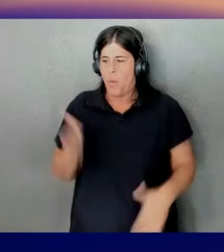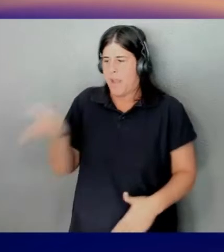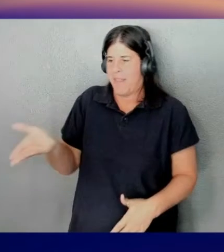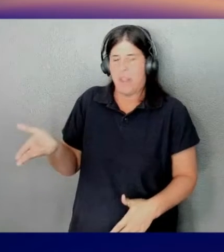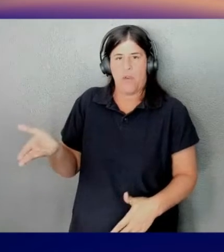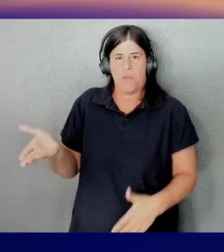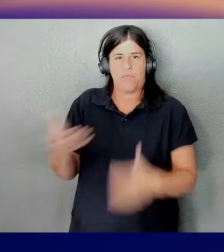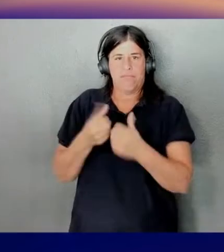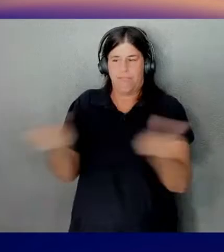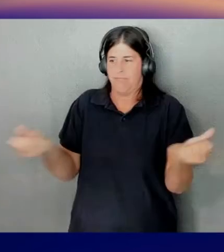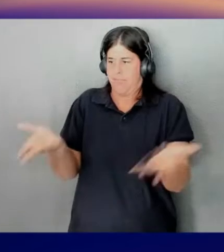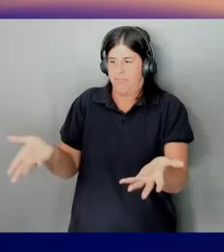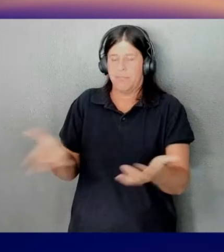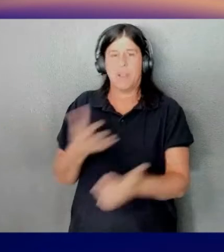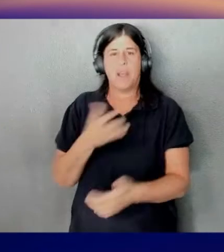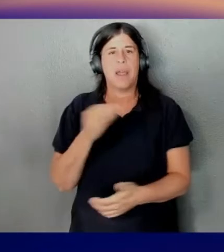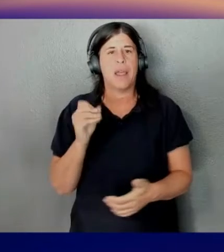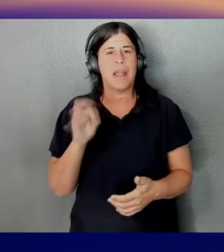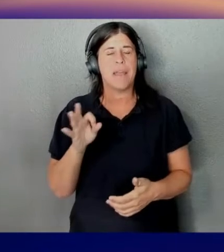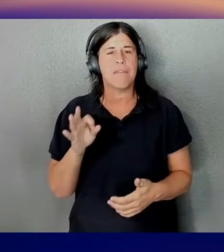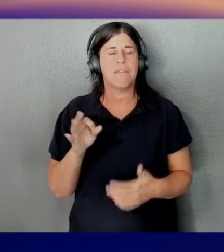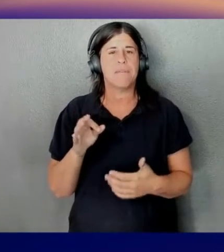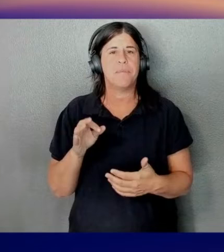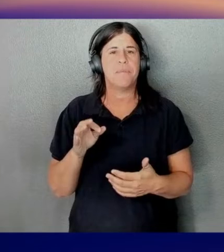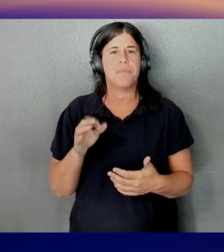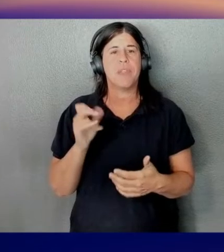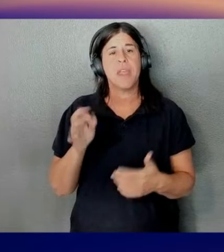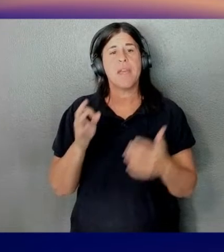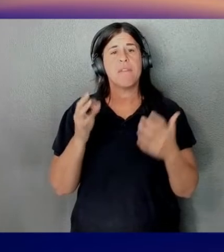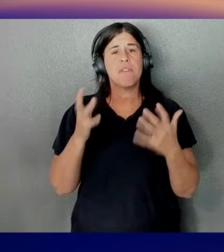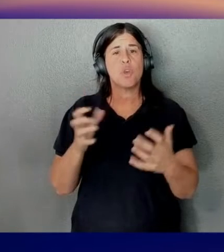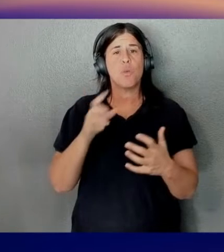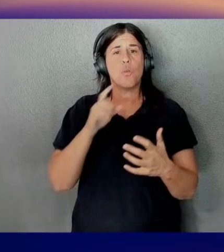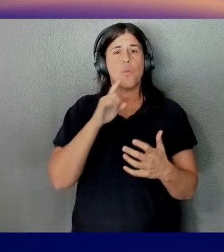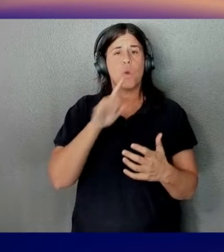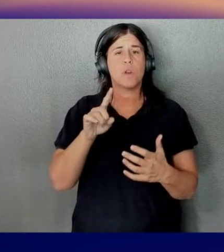And if you, for, if you would like to optionally share your model